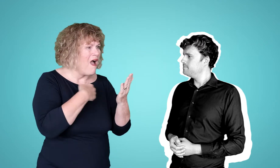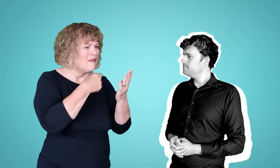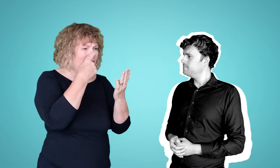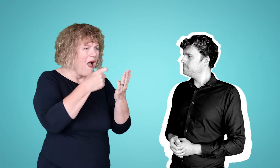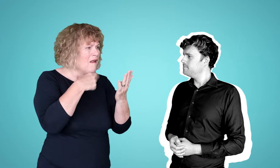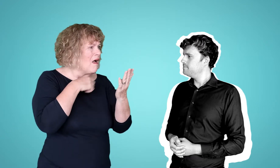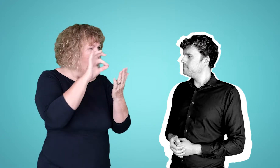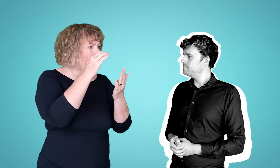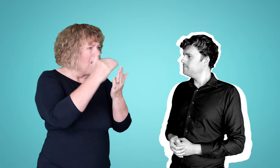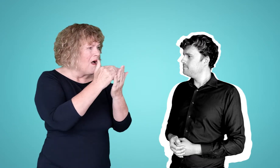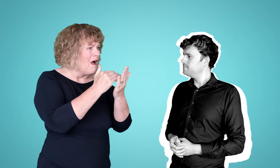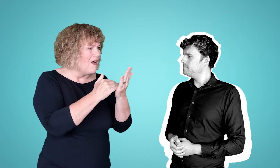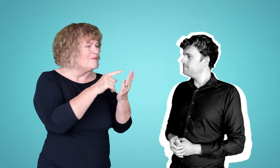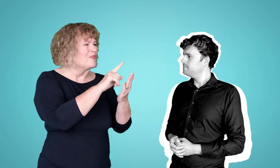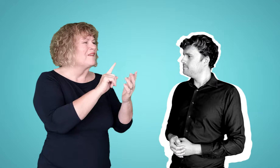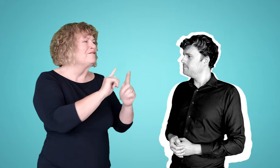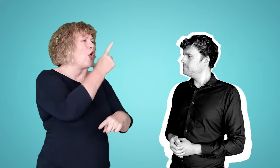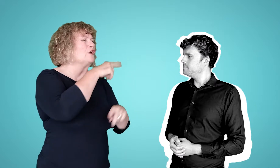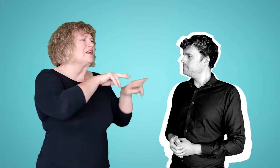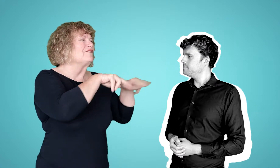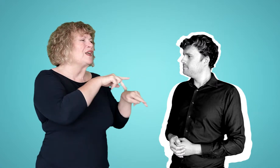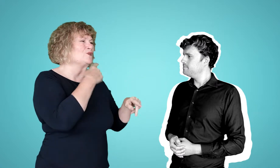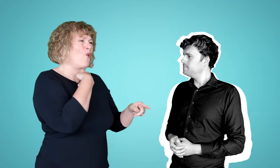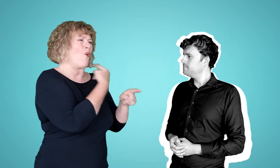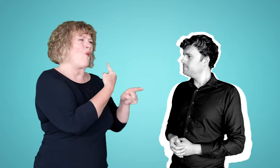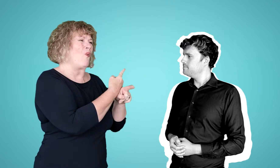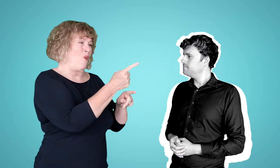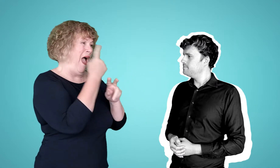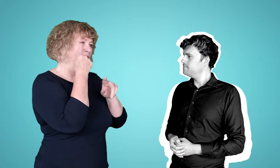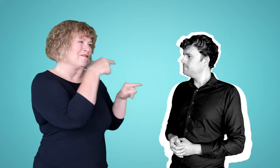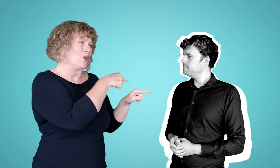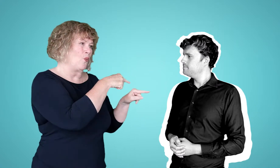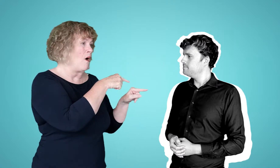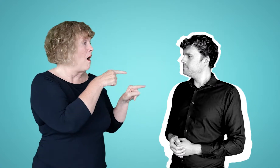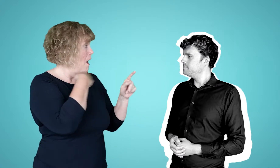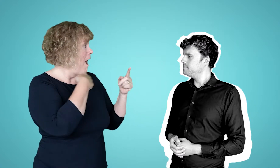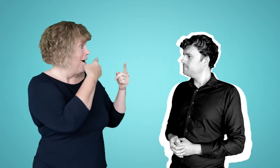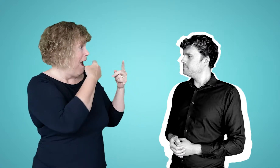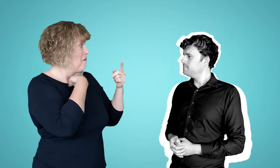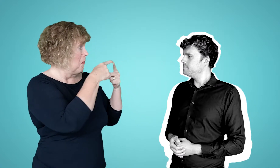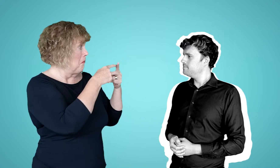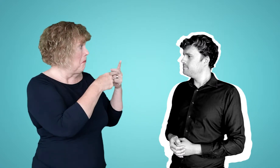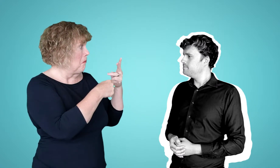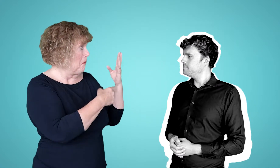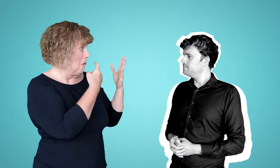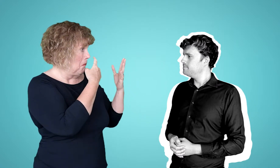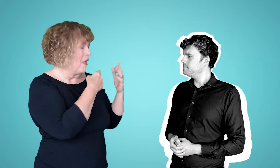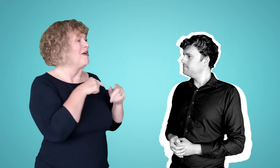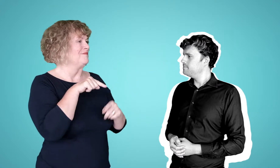mentioned in our first video is met.